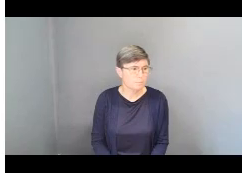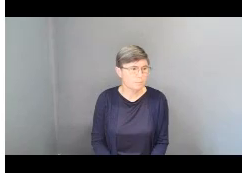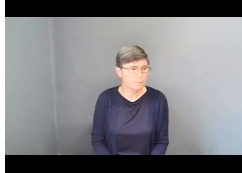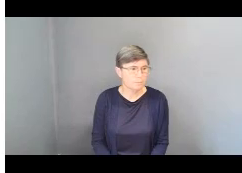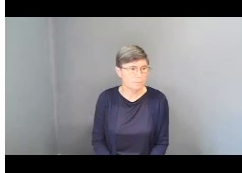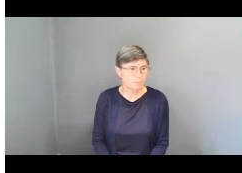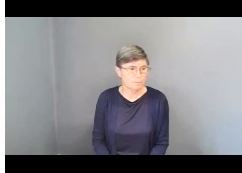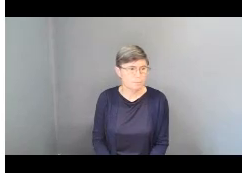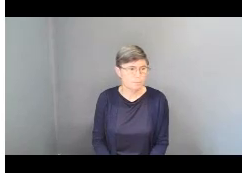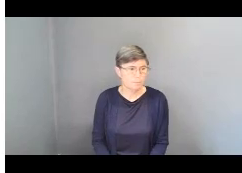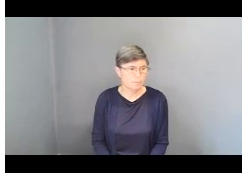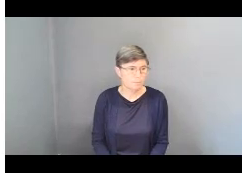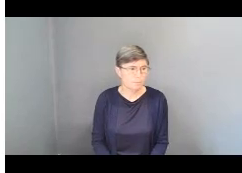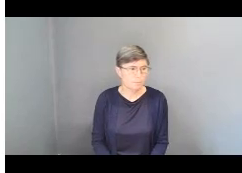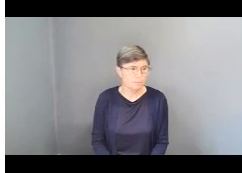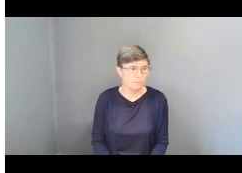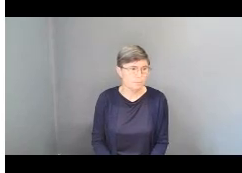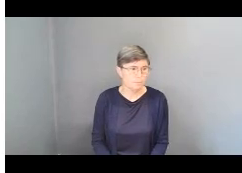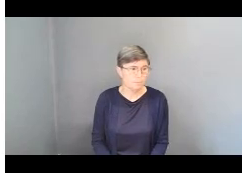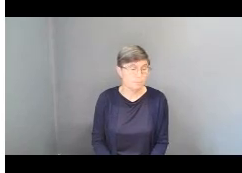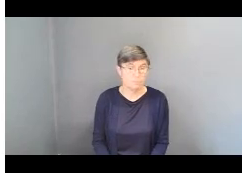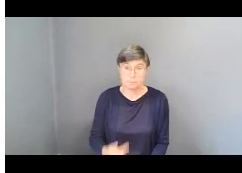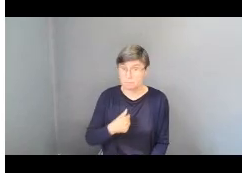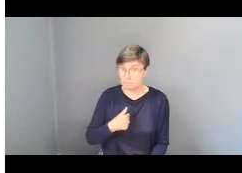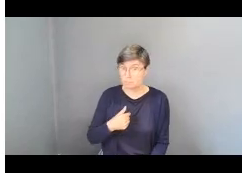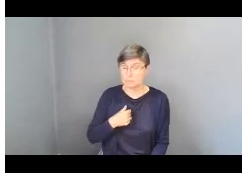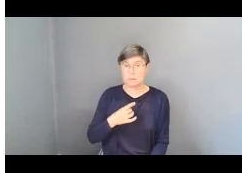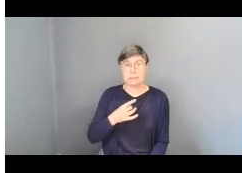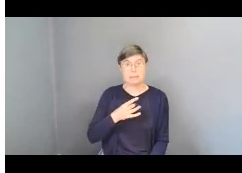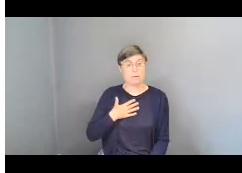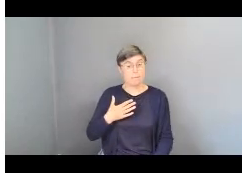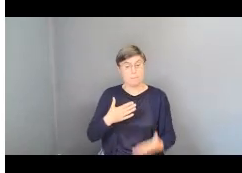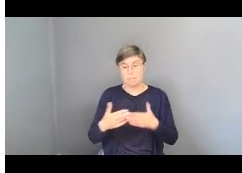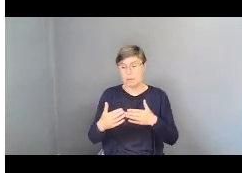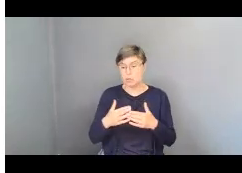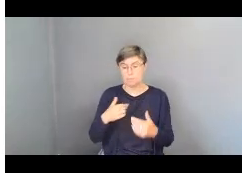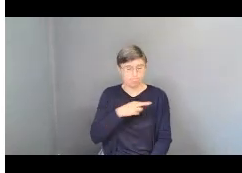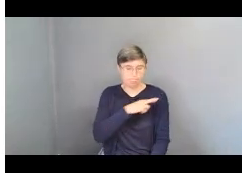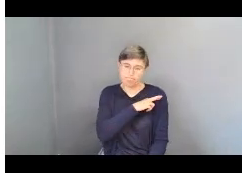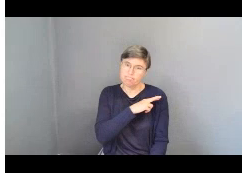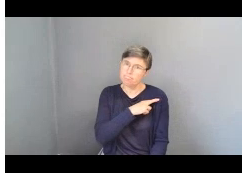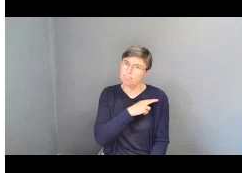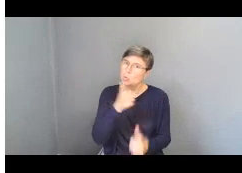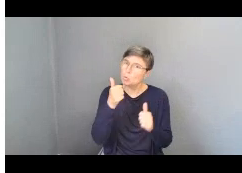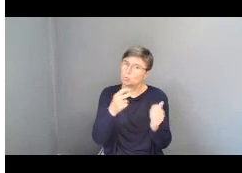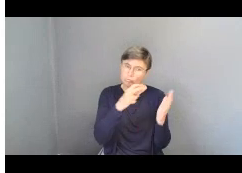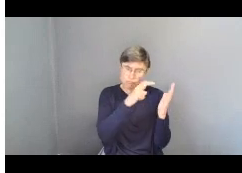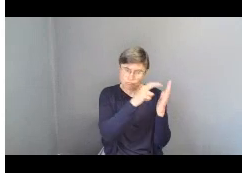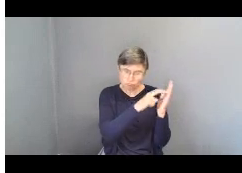Self-managers must keep good records to show how they have spent their NDIS funds.